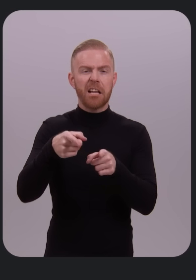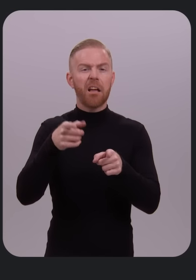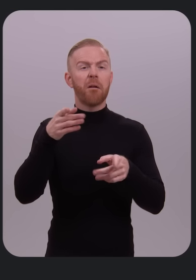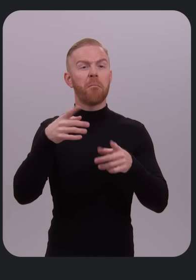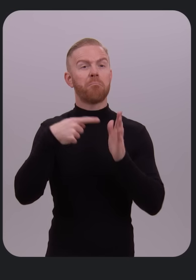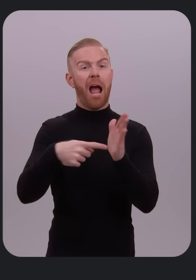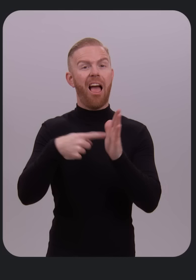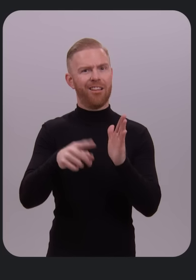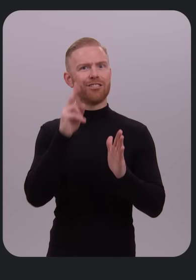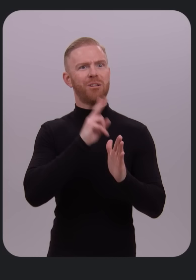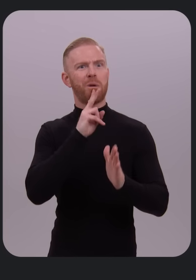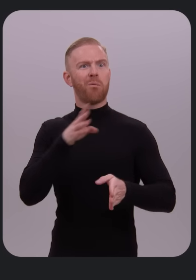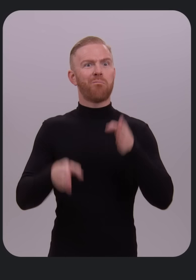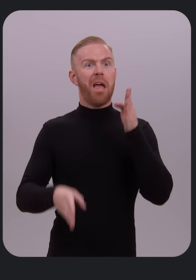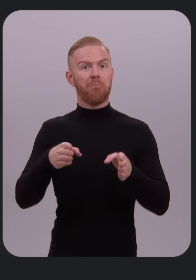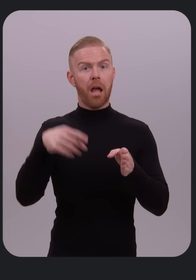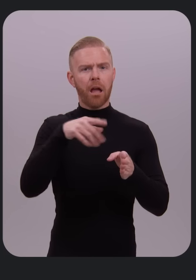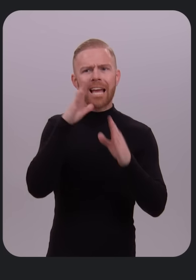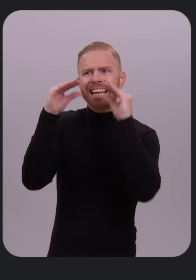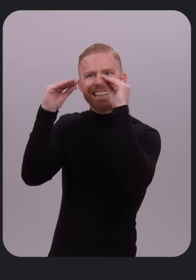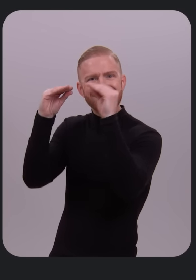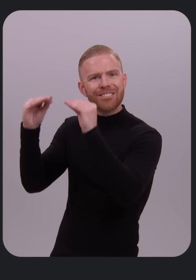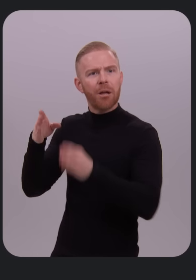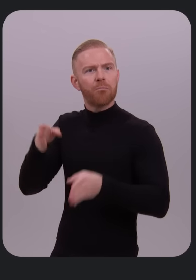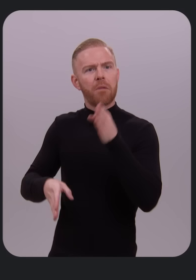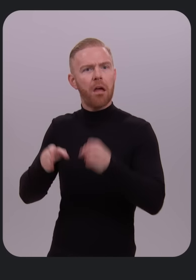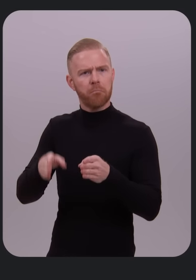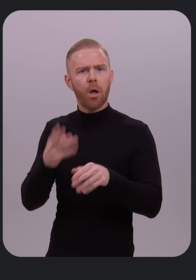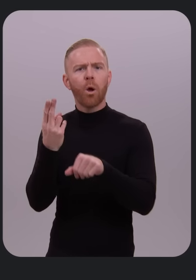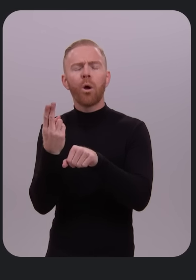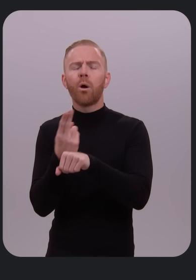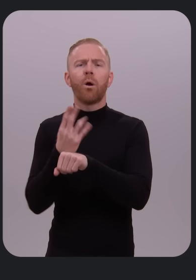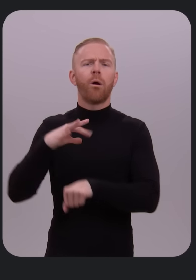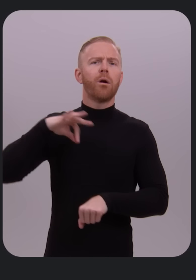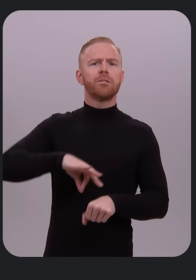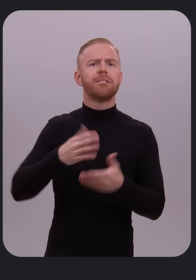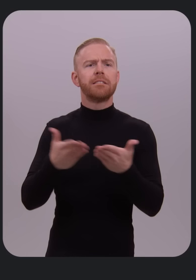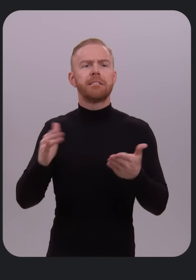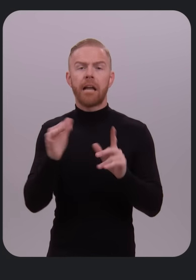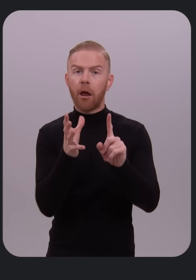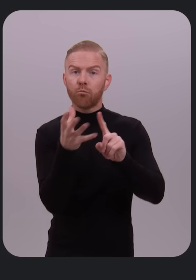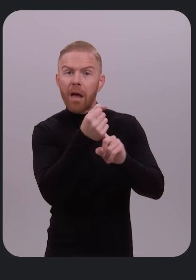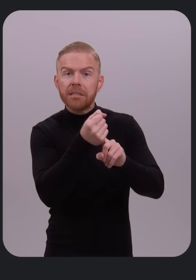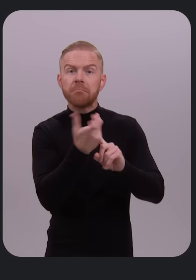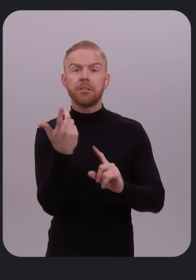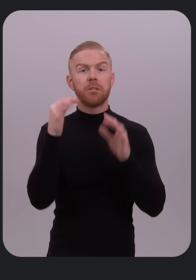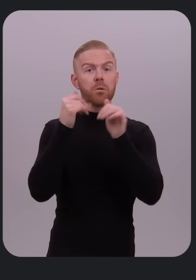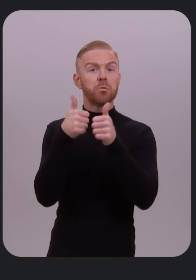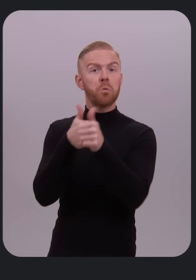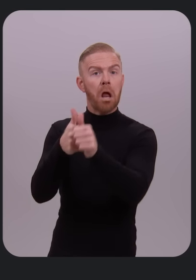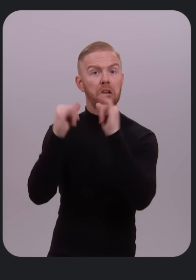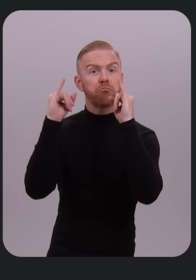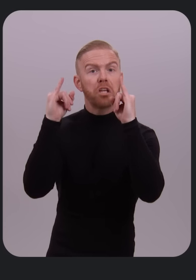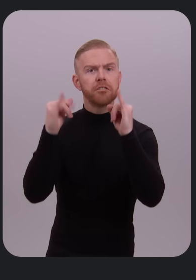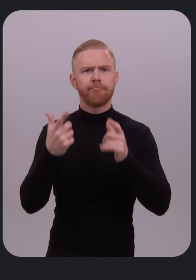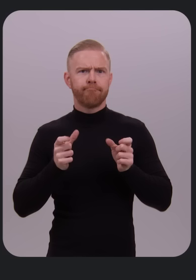that teaches robots to do useful things, like grasp, follow instructions, and adjust to novel tasks on the fly.